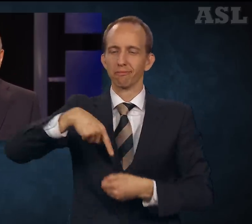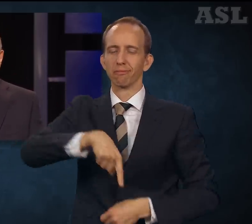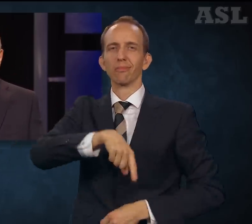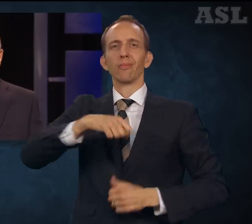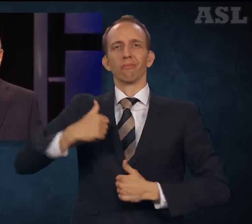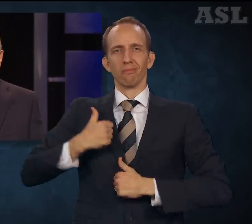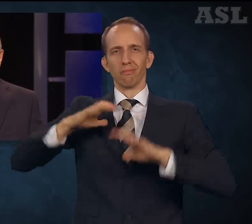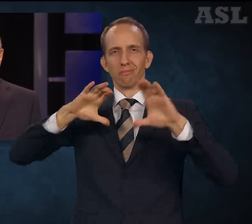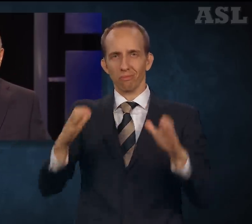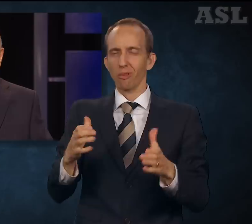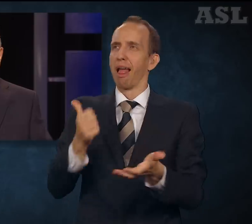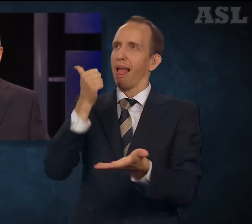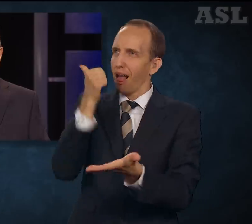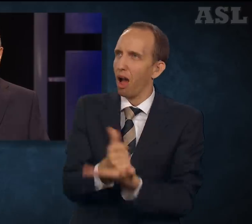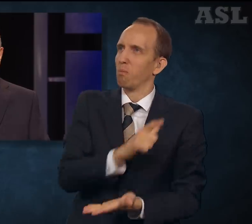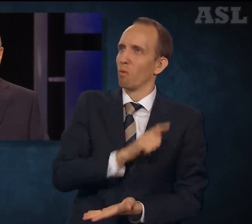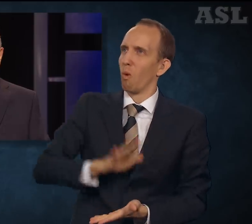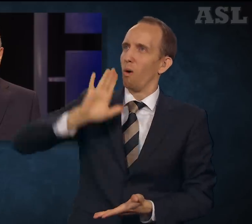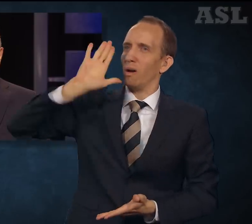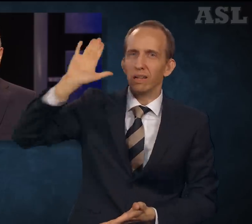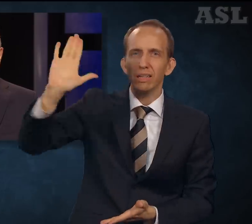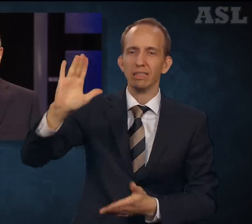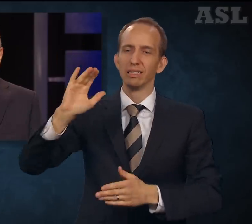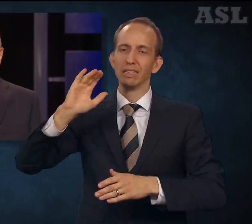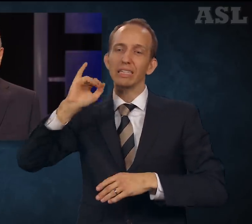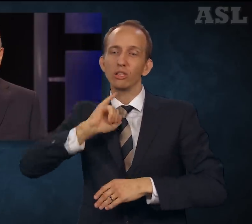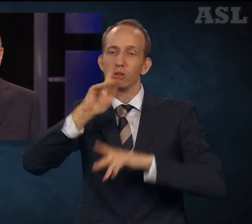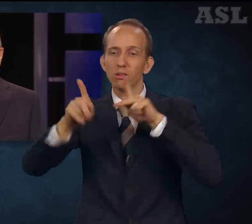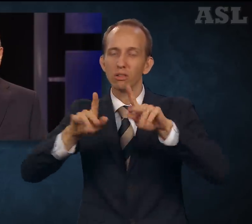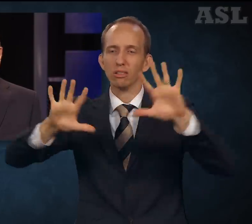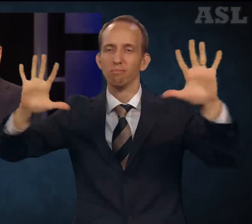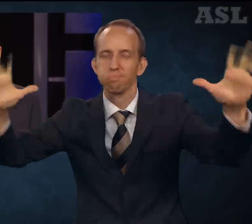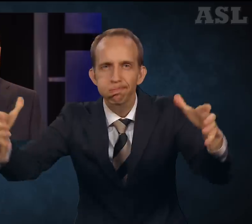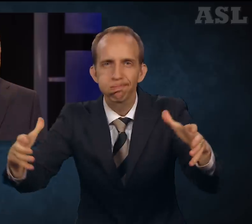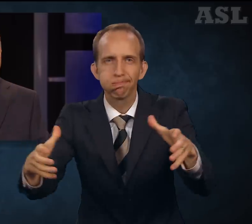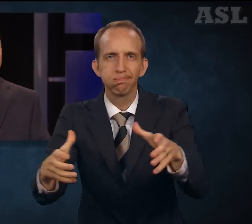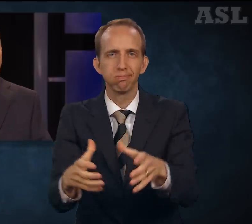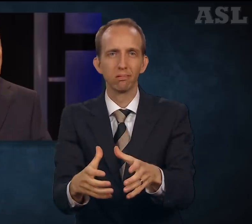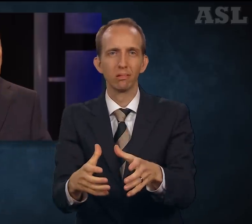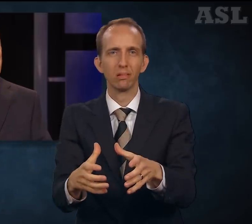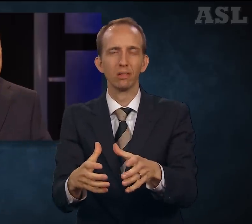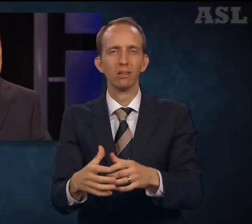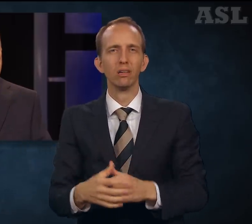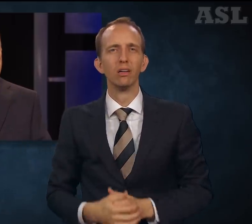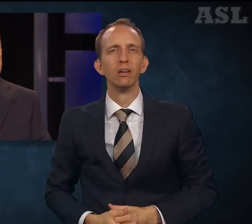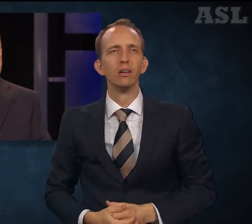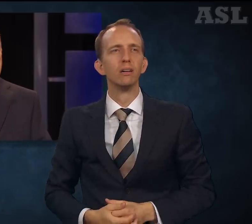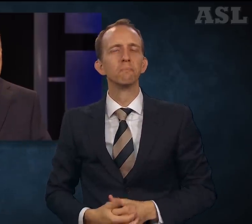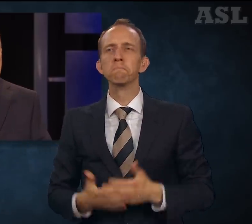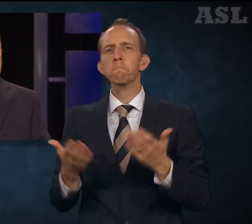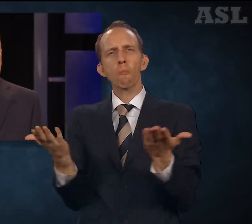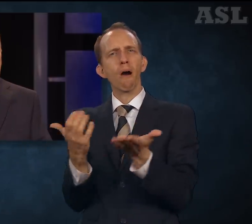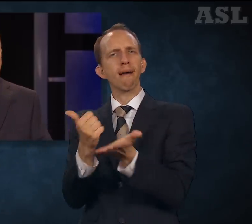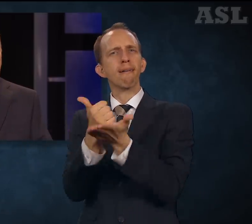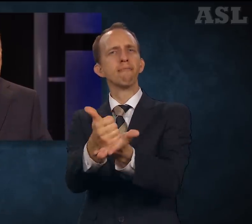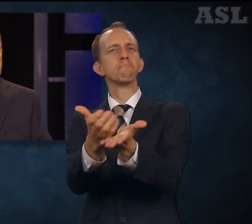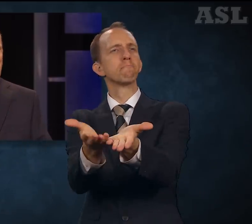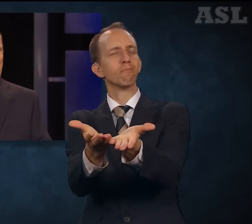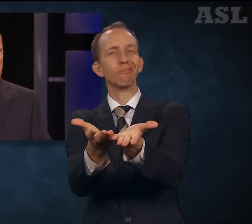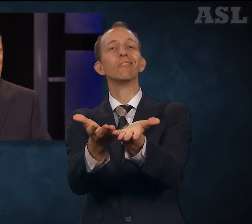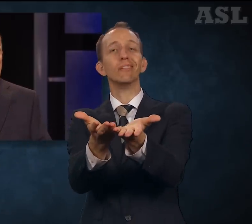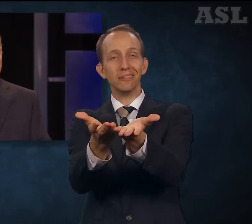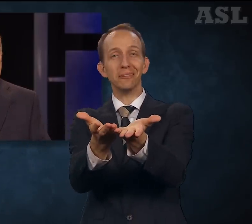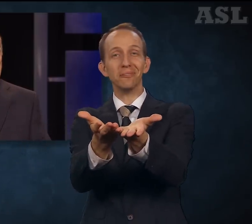BATTALION OF THE LORD TO HELP